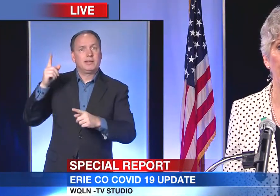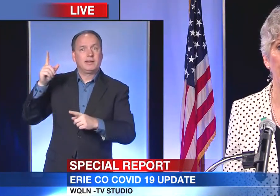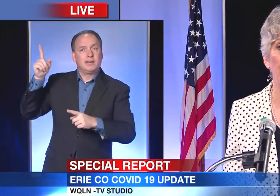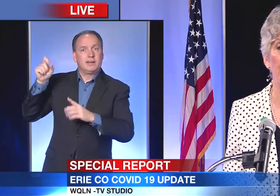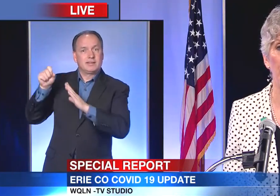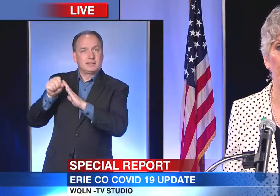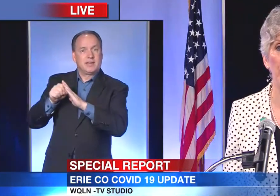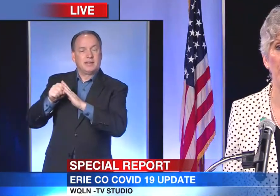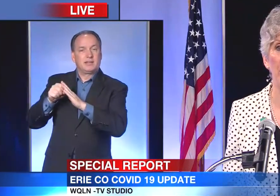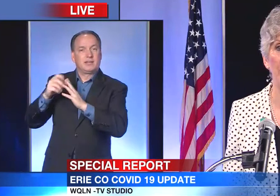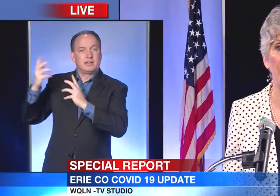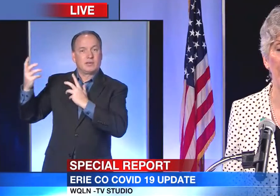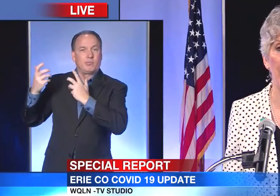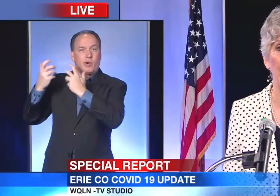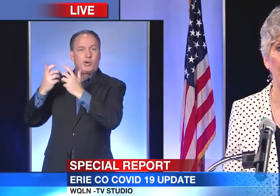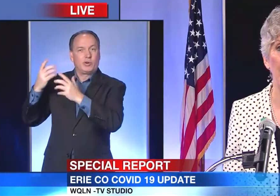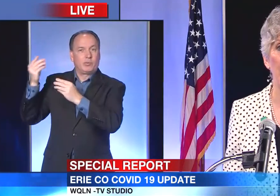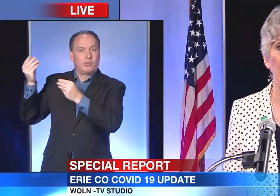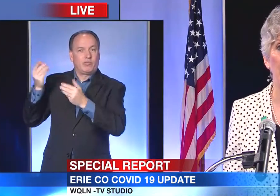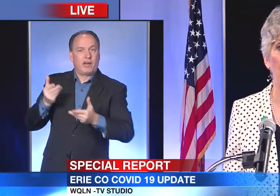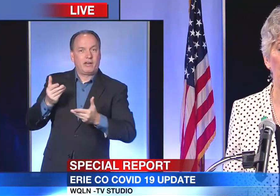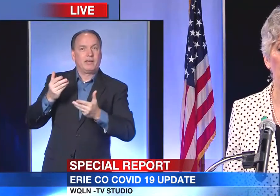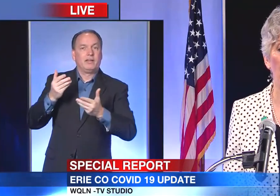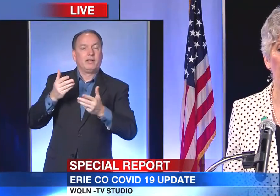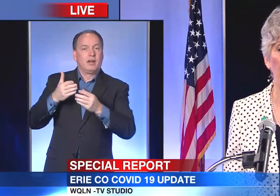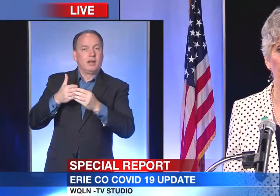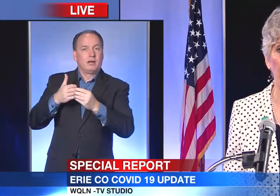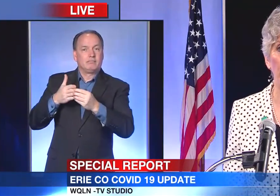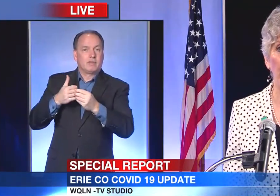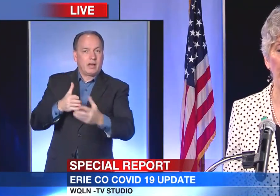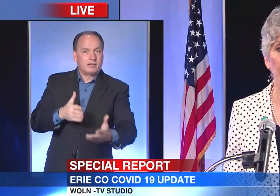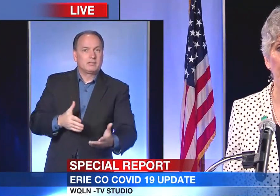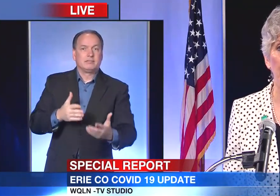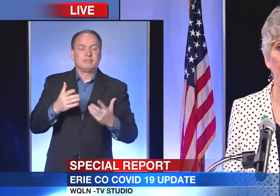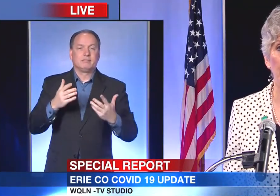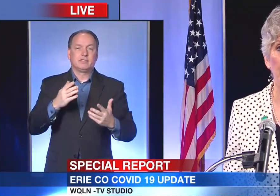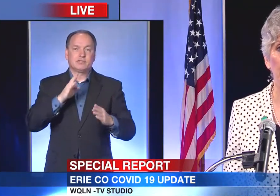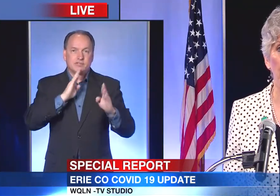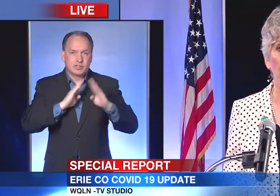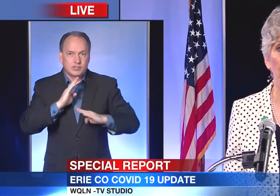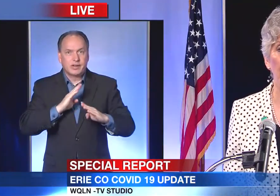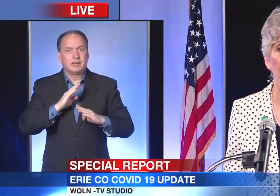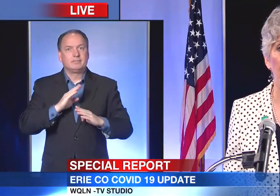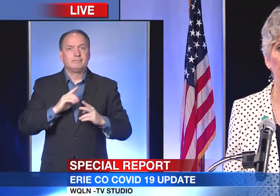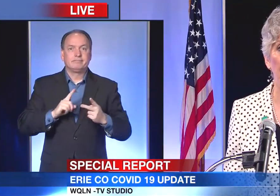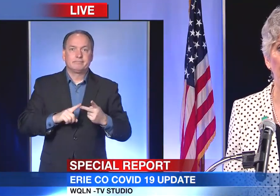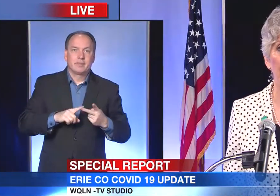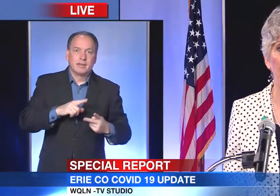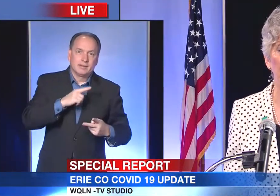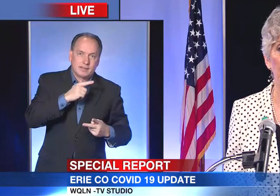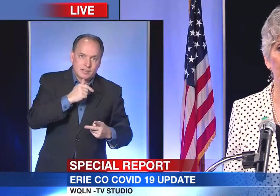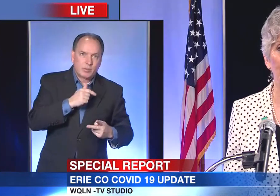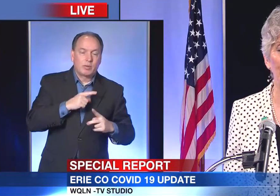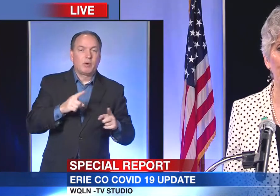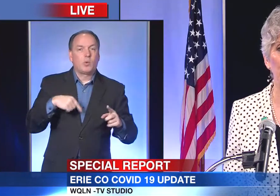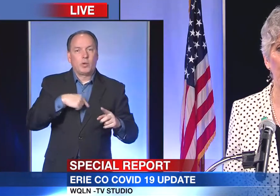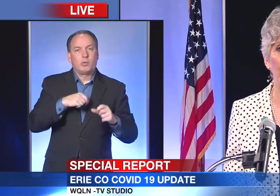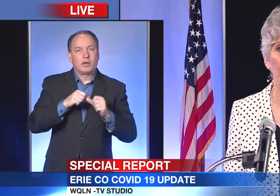AND WE WANT TO DO IT RIGHT. BUT WE DO NEED THE STATE AS OUR PARTNER TO GIVE US THE GUIDANCE. SO IT'S FRUSTRATING.